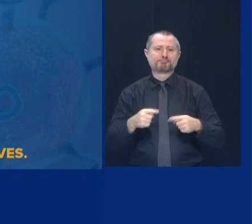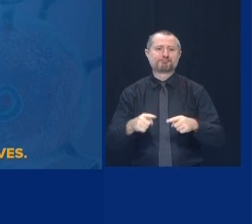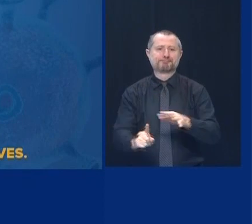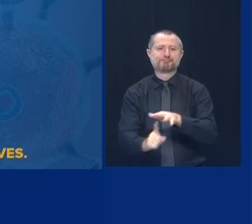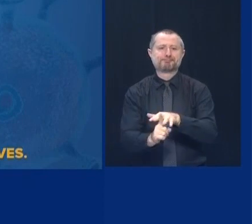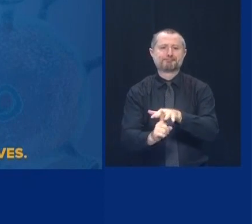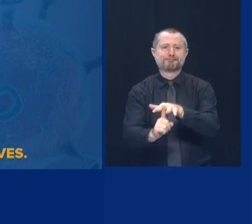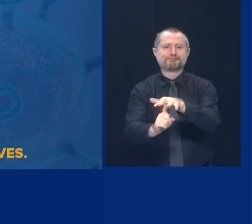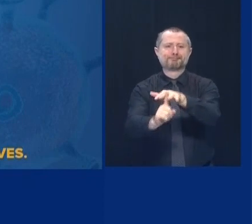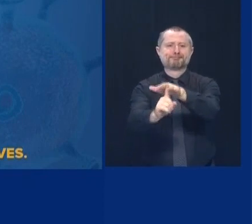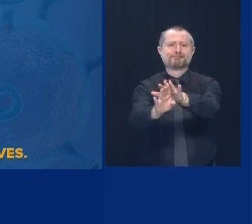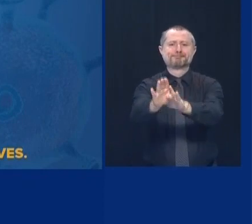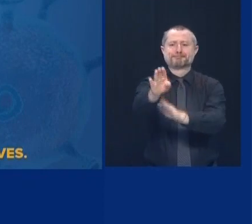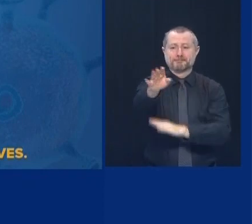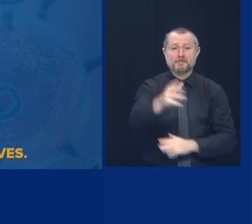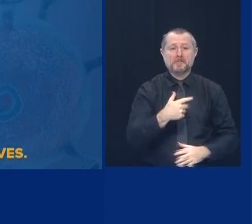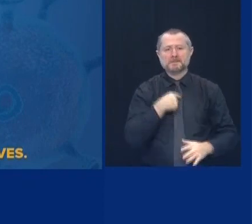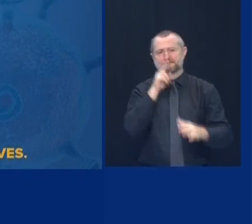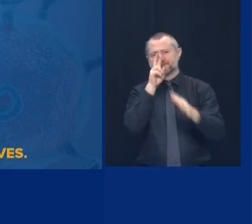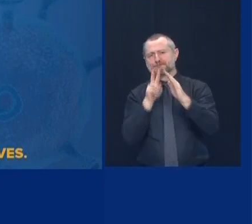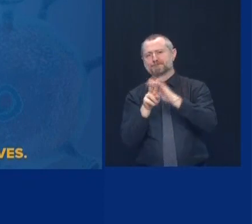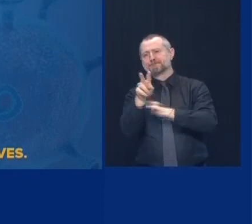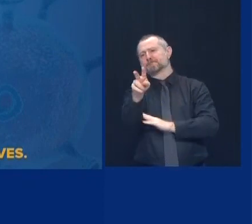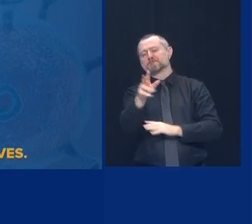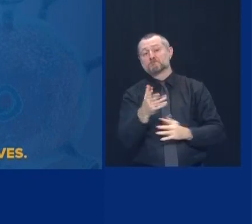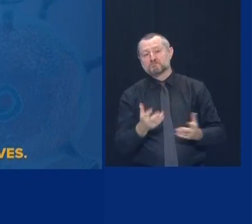JANUARYok 2ndlp OF SIGNIFICANTLY INCREASE OFq SOCIAL ACTIVITIES.